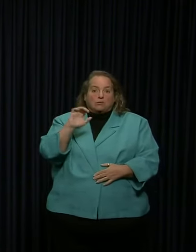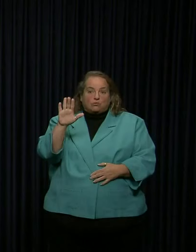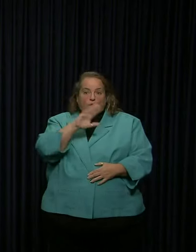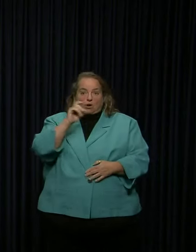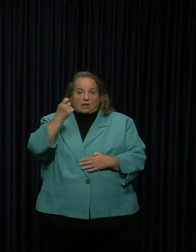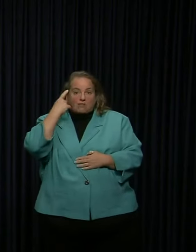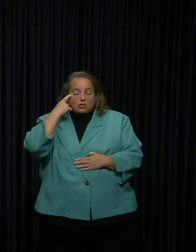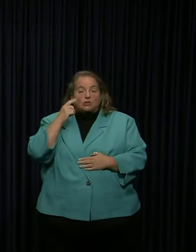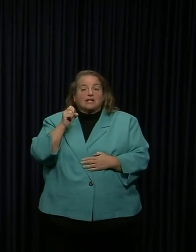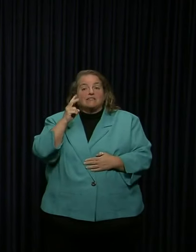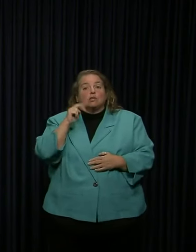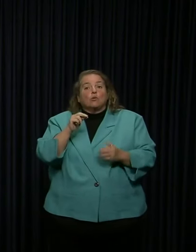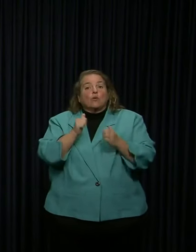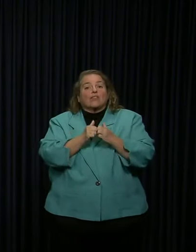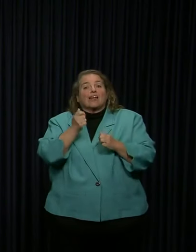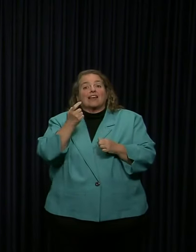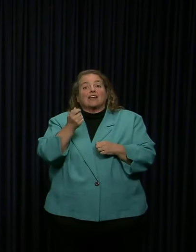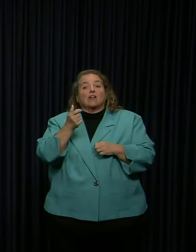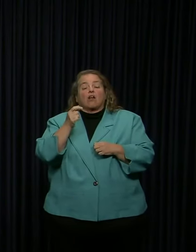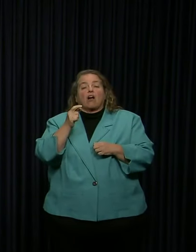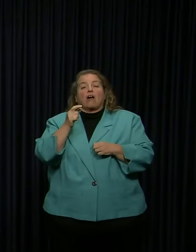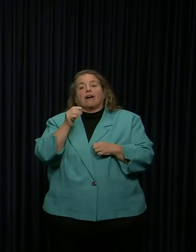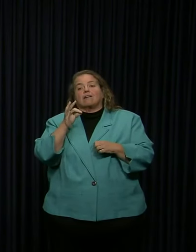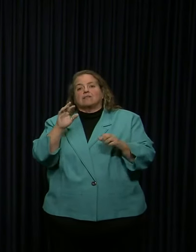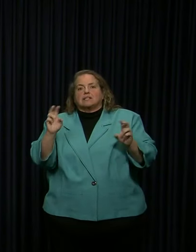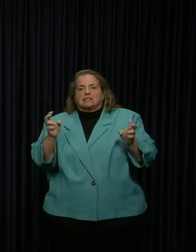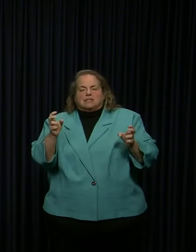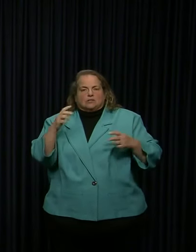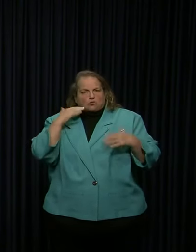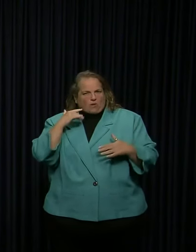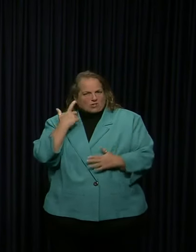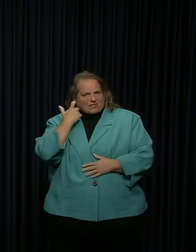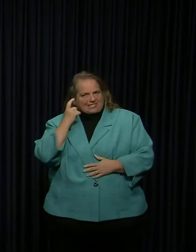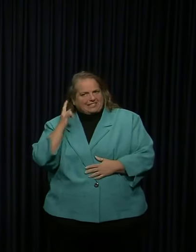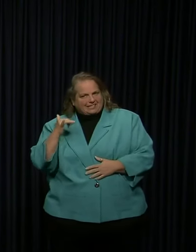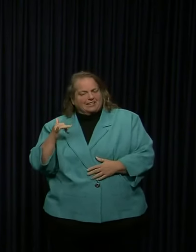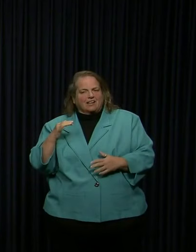EVERY DAY. WHILE I ALWAYS TALK ABOUT IT